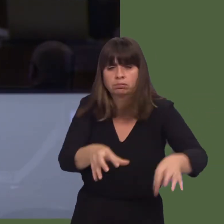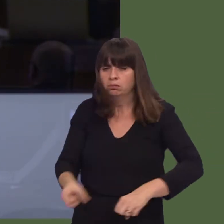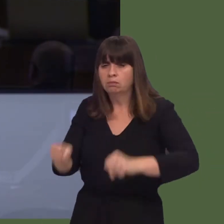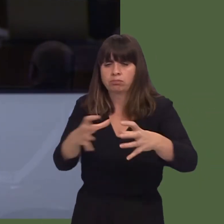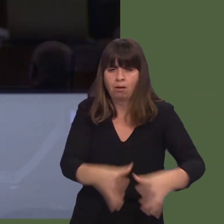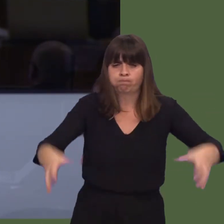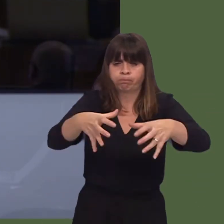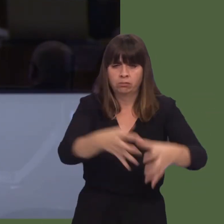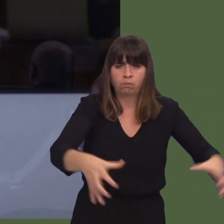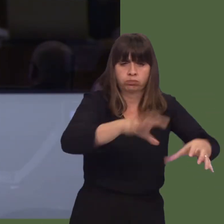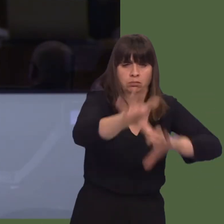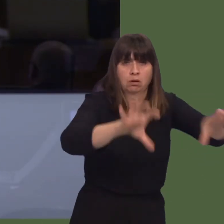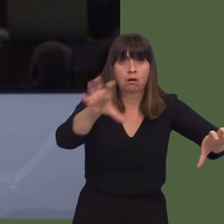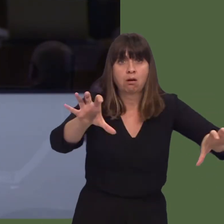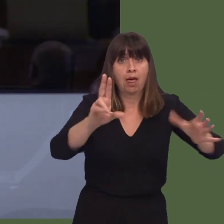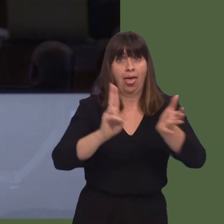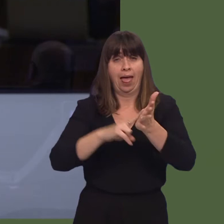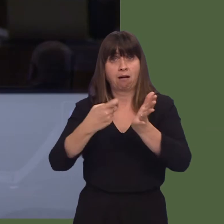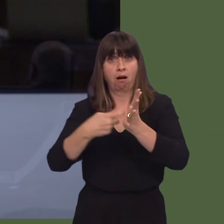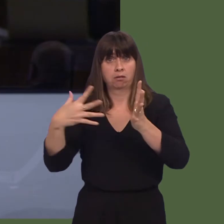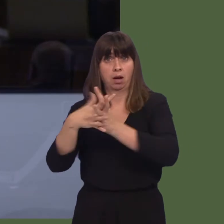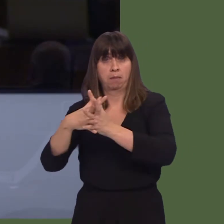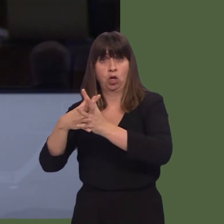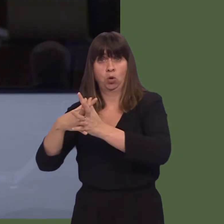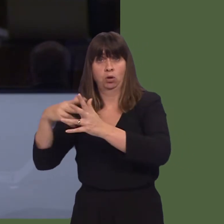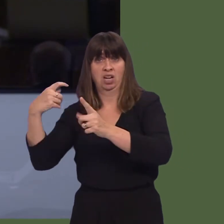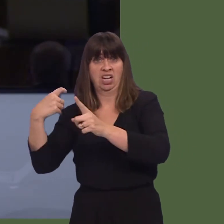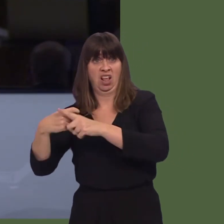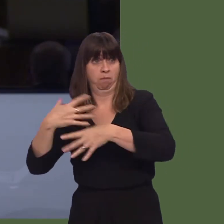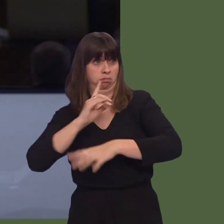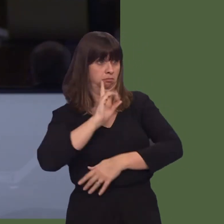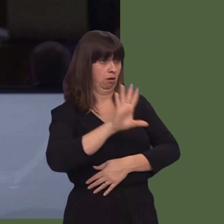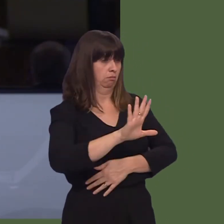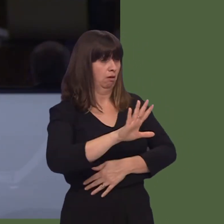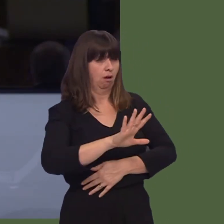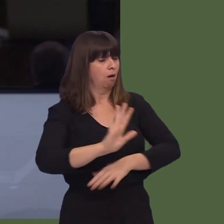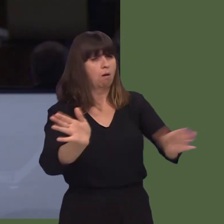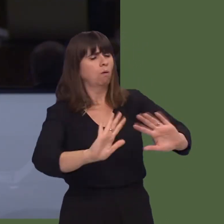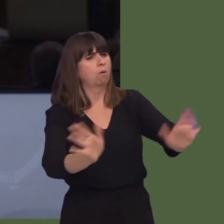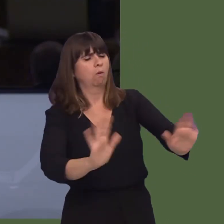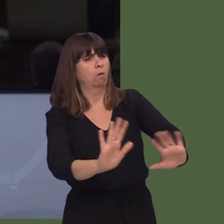Keith Ivens of the NRW has said that protecting this castle as a heritage site would be a